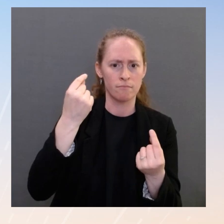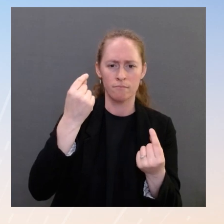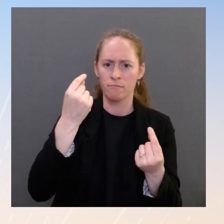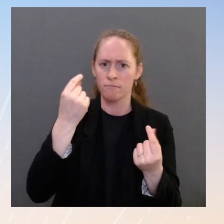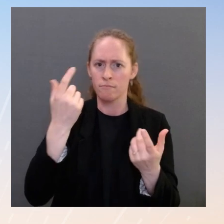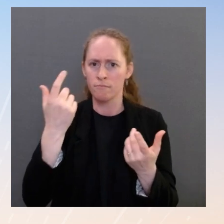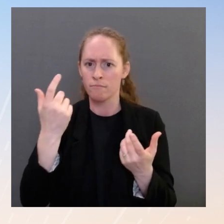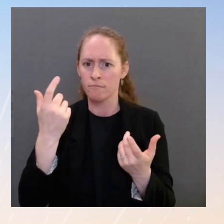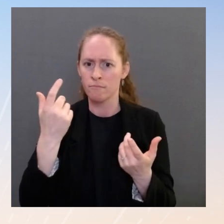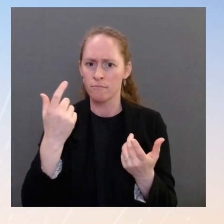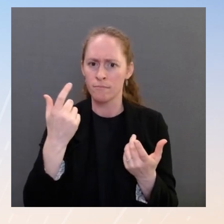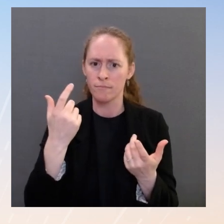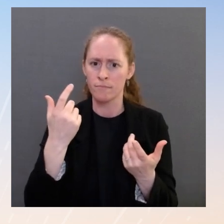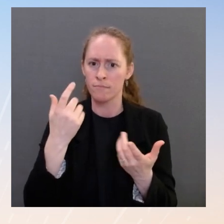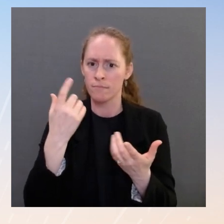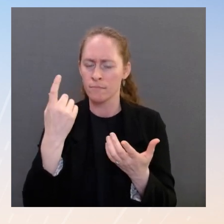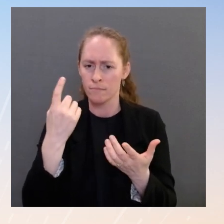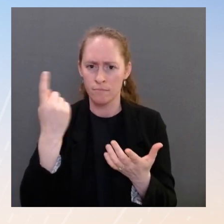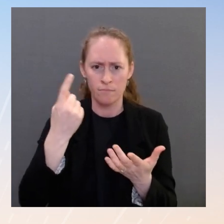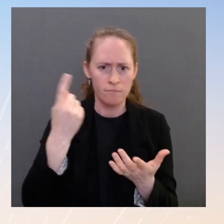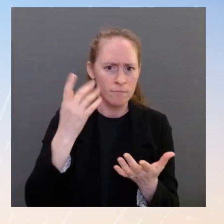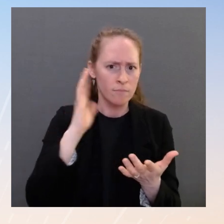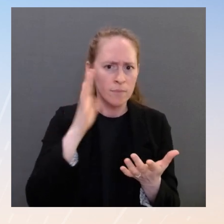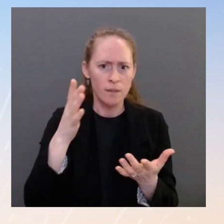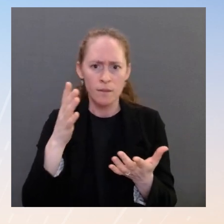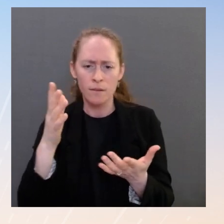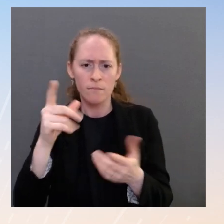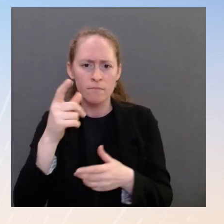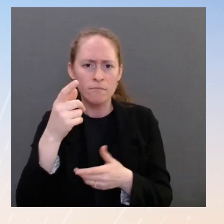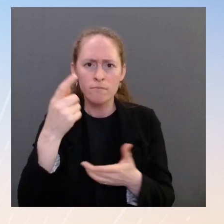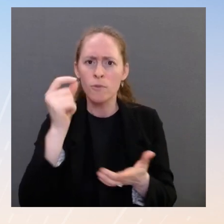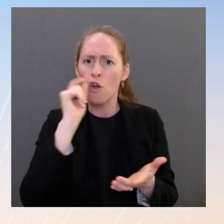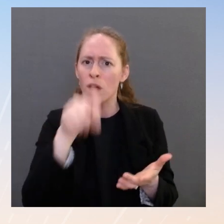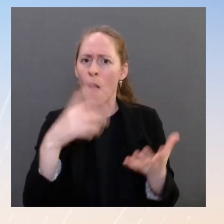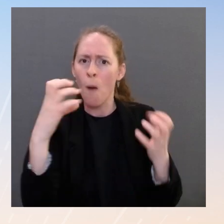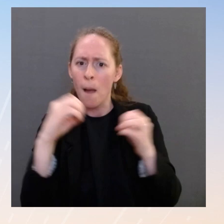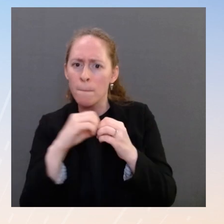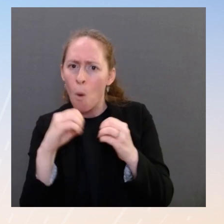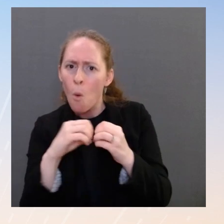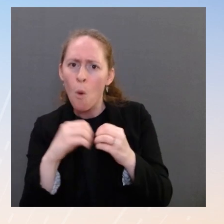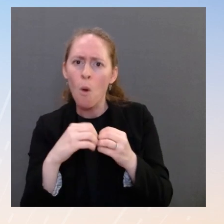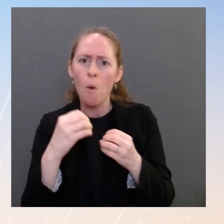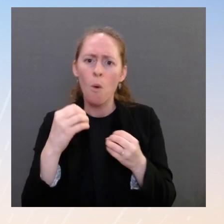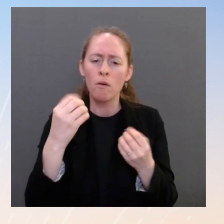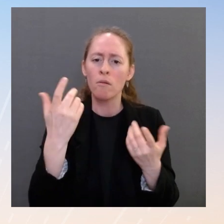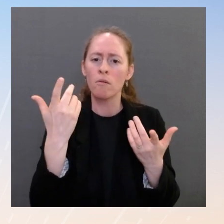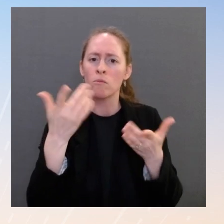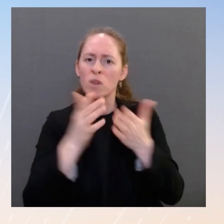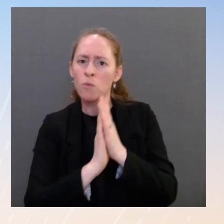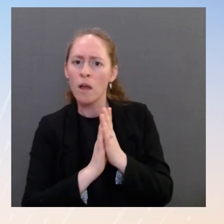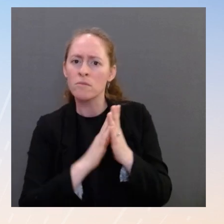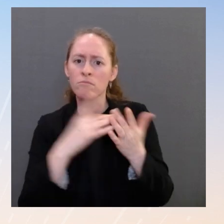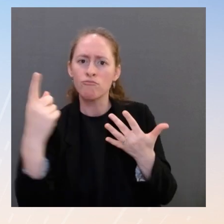going to be related to the Ukraine request, or will there be a new -- a new spate of requests on COVID assistance as well?